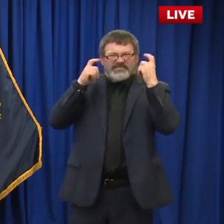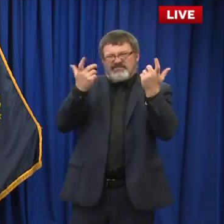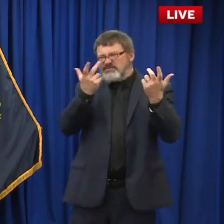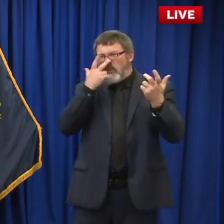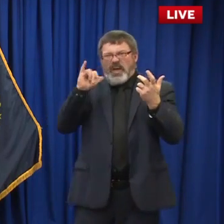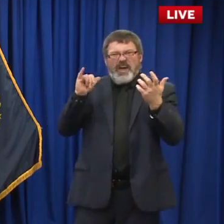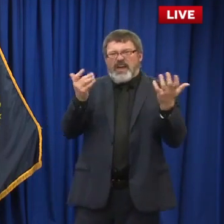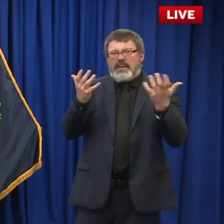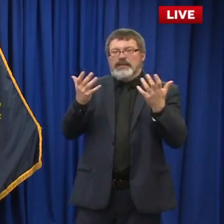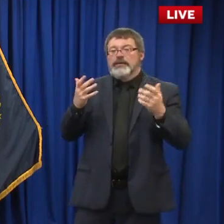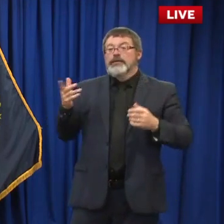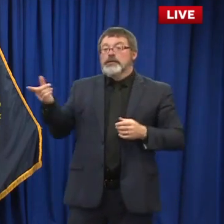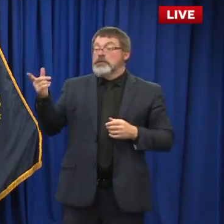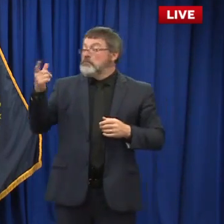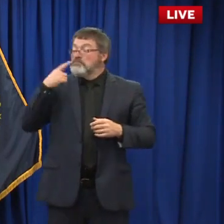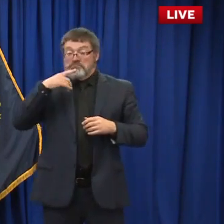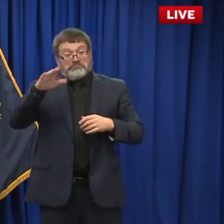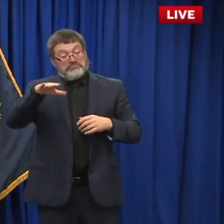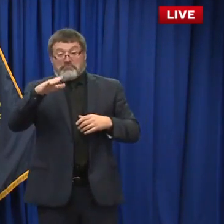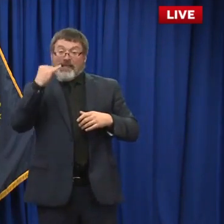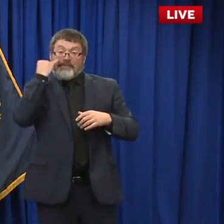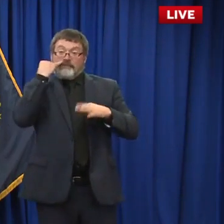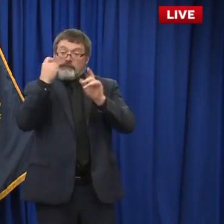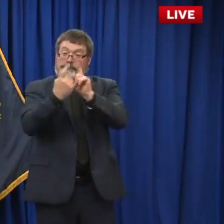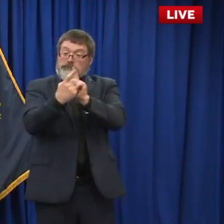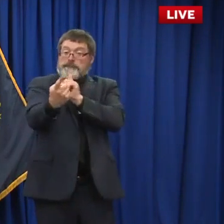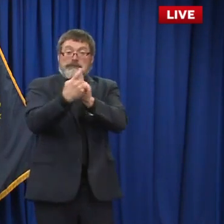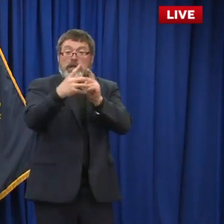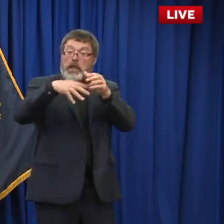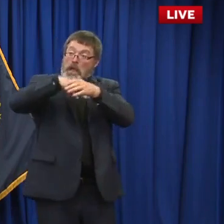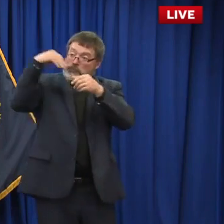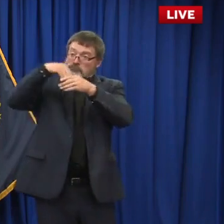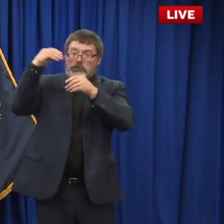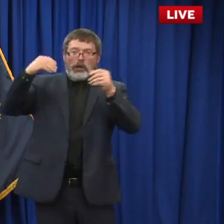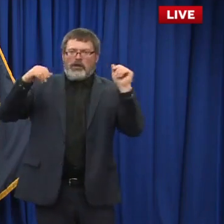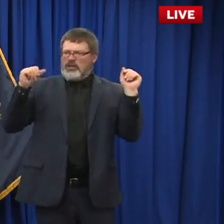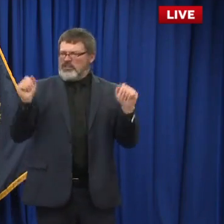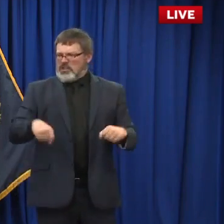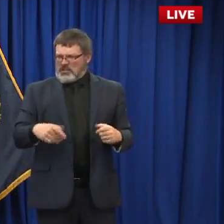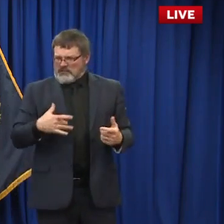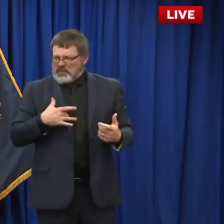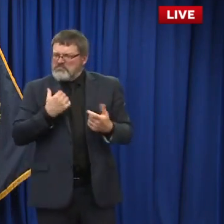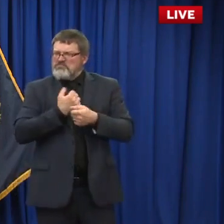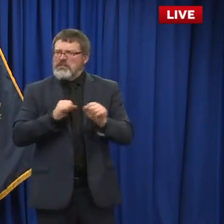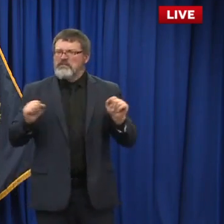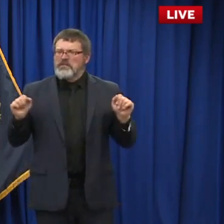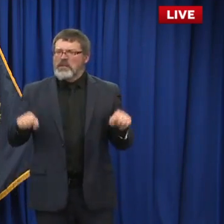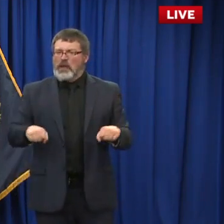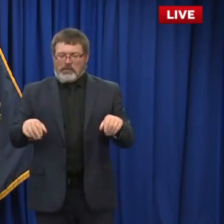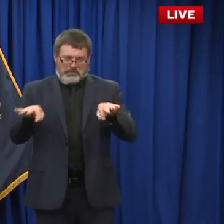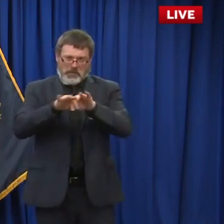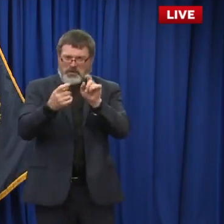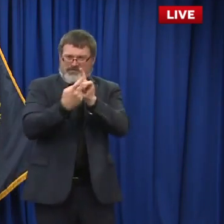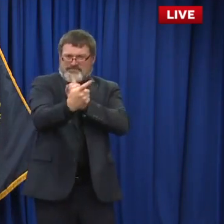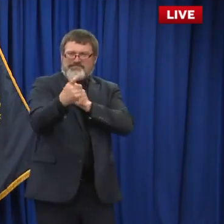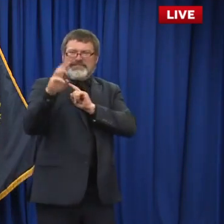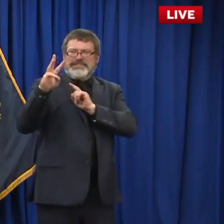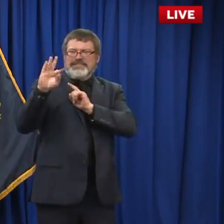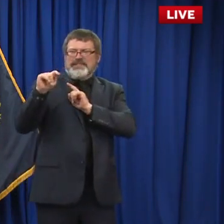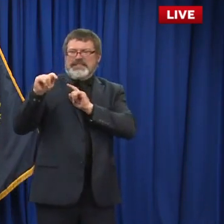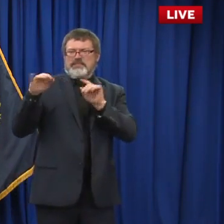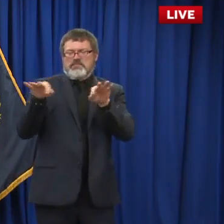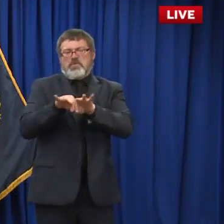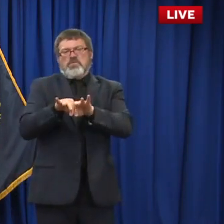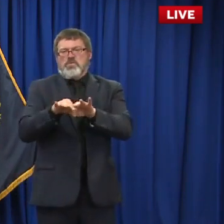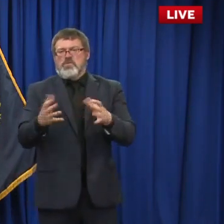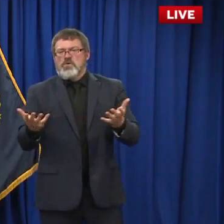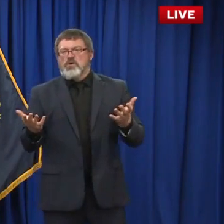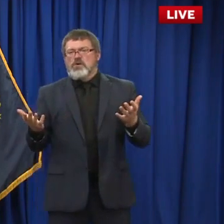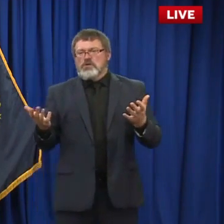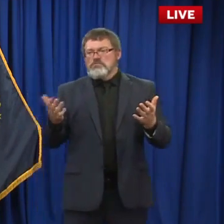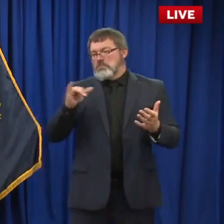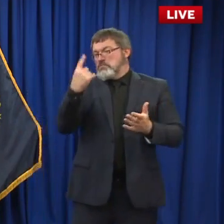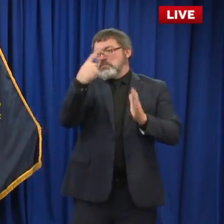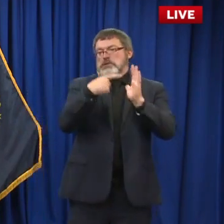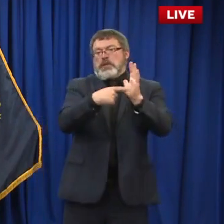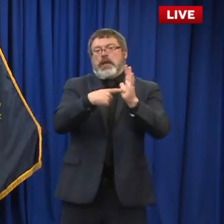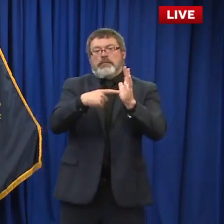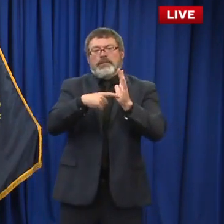WEAR A MASK RUNNING AROUND AT PHYSICAL ED, I SAID AS LONG AS YOU CAN BE SOCIALLY DISTANCE, THE TEACHER WILL HAVE THE OPTION TO ALLOW THAT NOT TO HAPPEN, AS LONG AS THEY CAN MAINTAIN